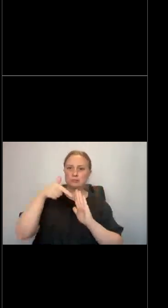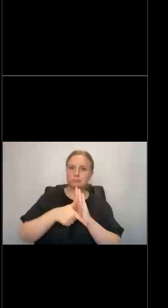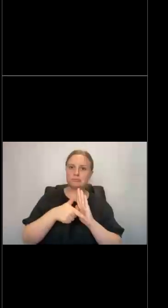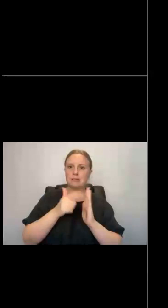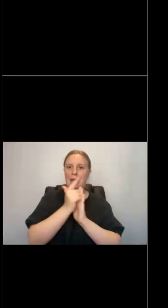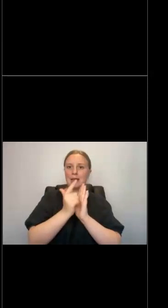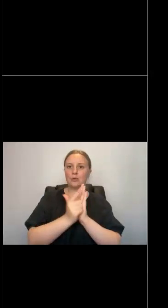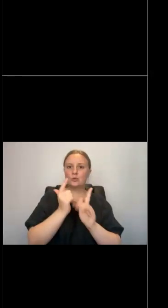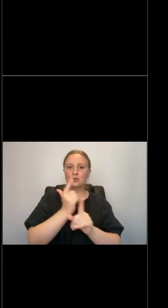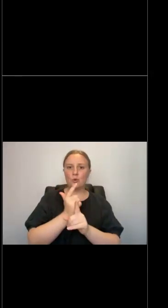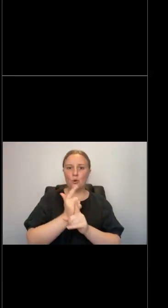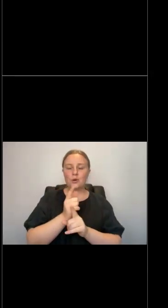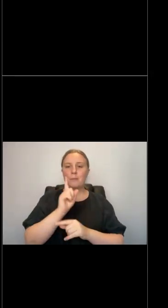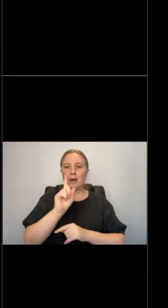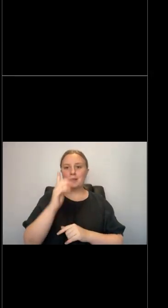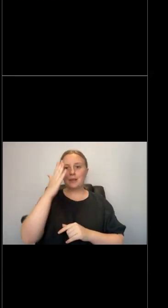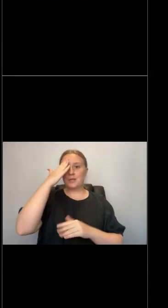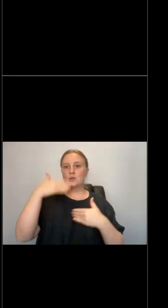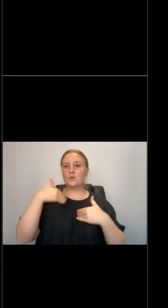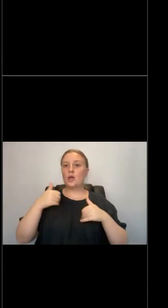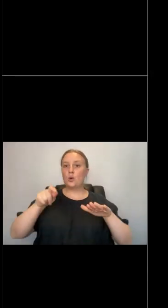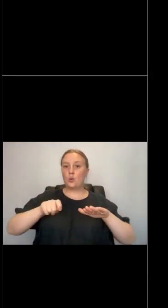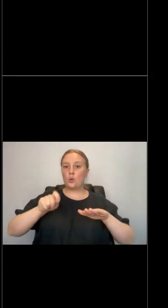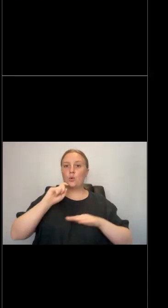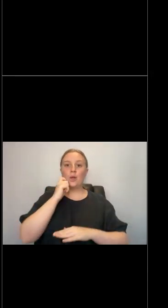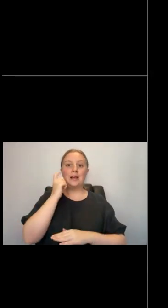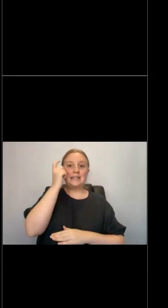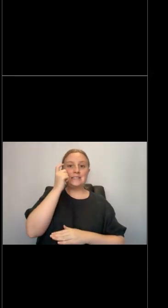will consider is whether or not there's a substantial dispute of fact.